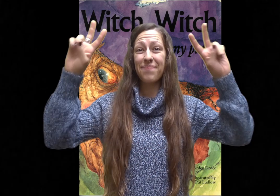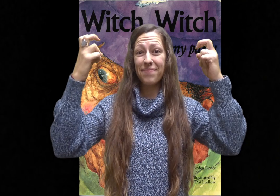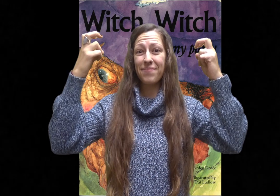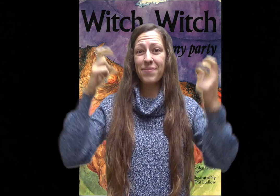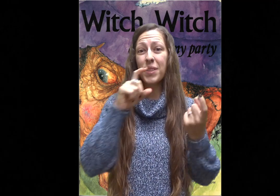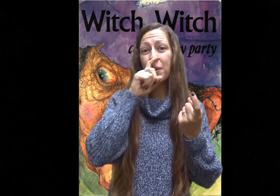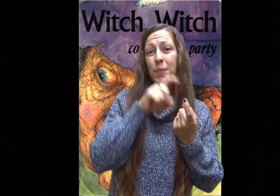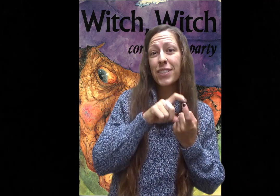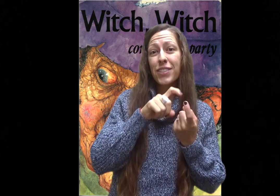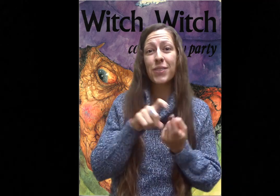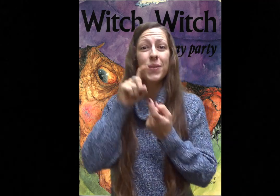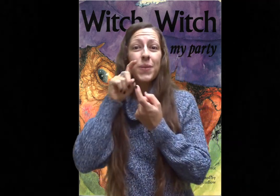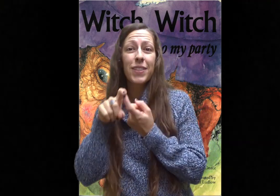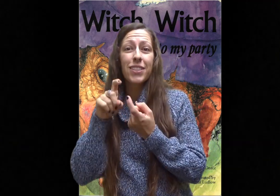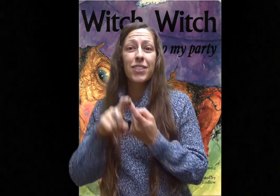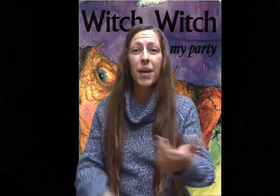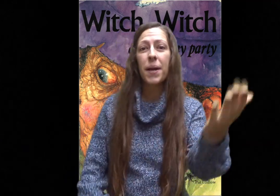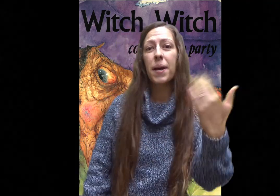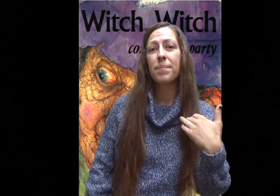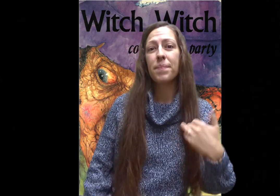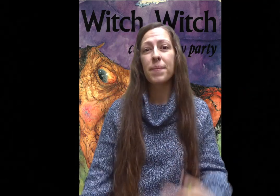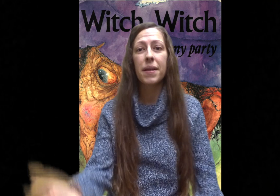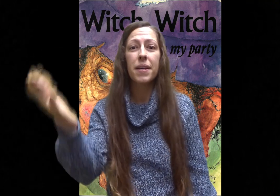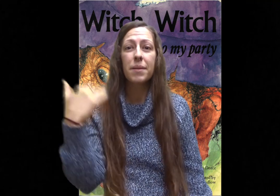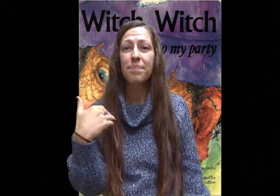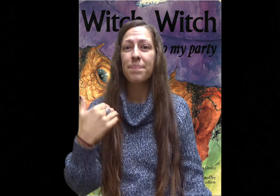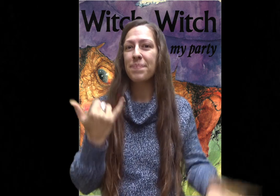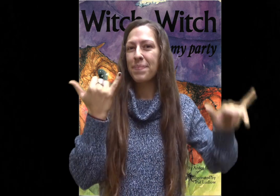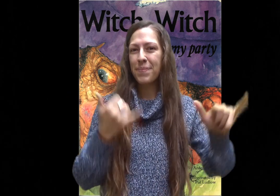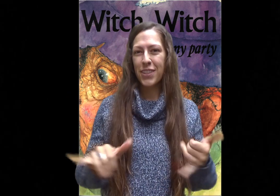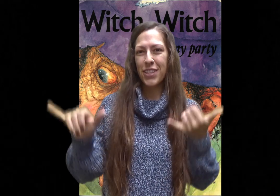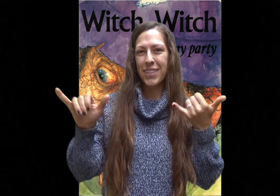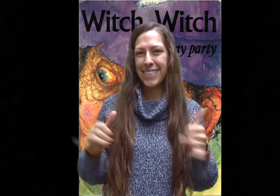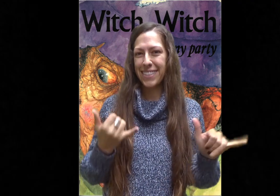Witch, Witch, Come to My Party